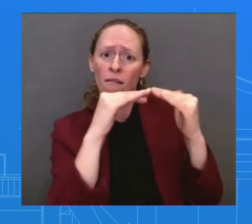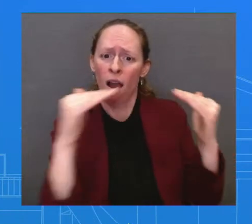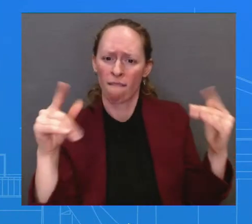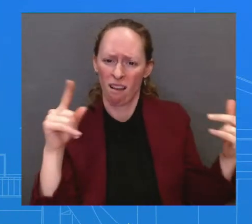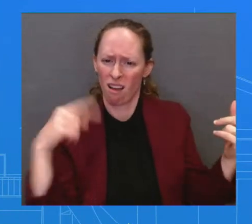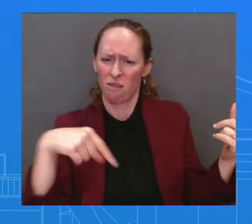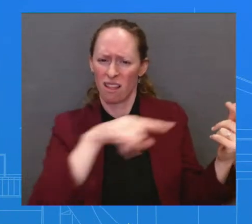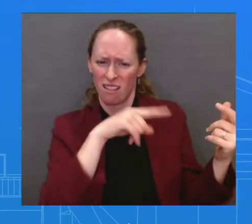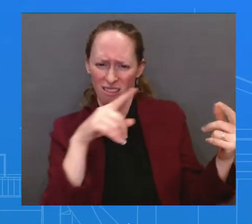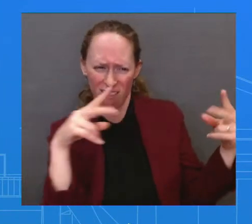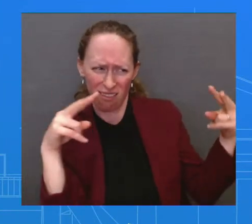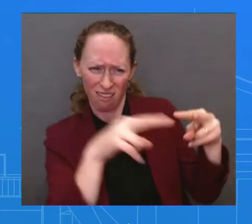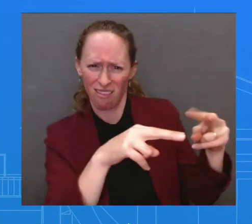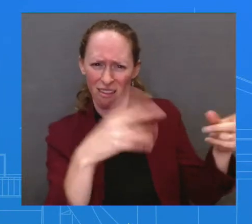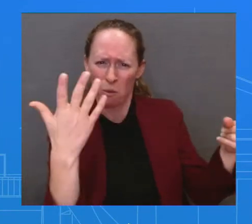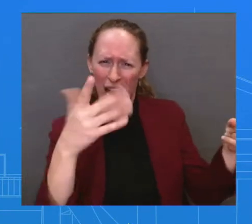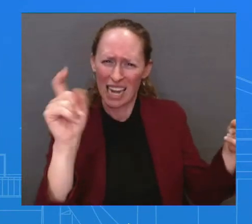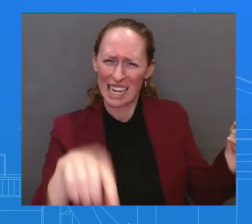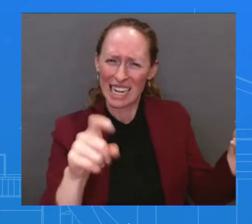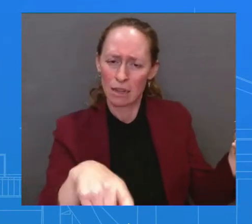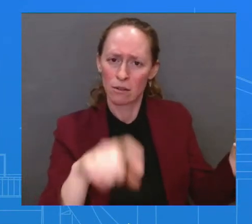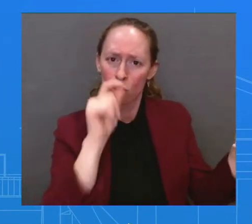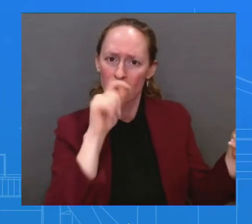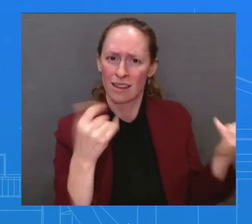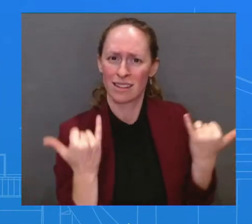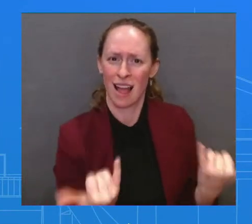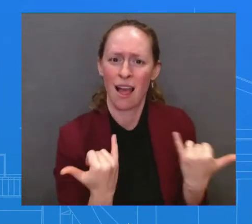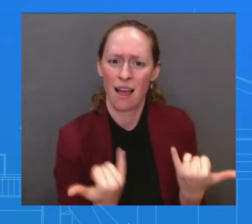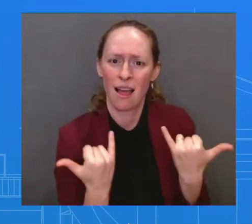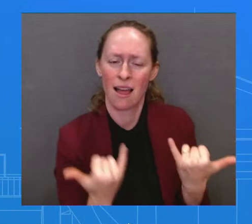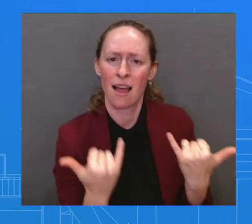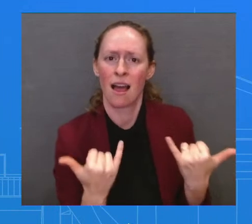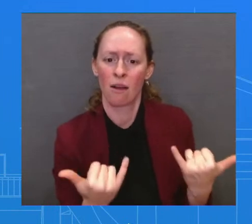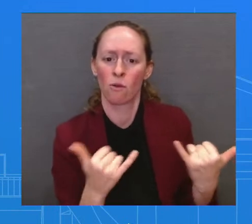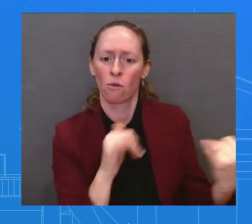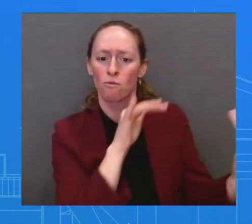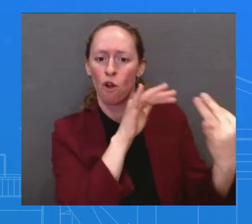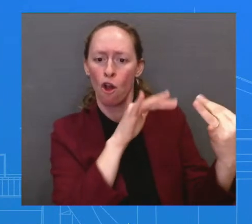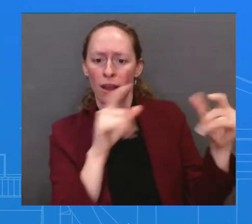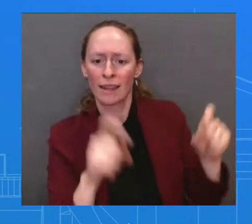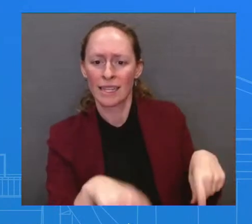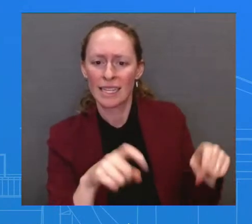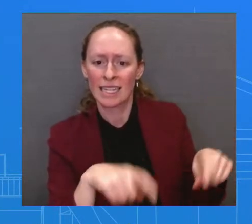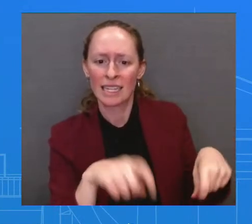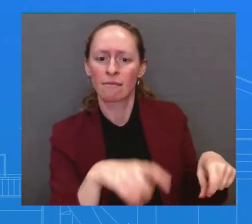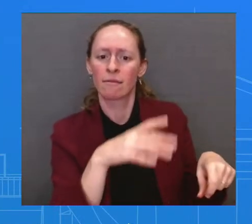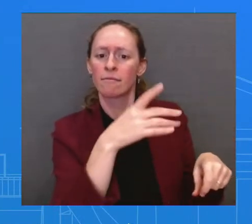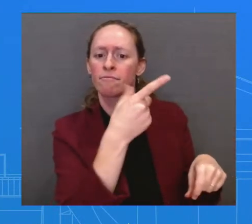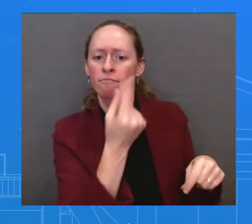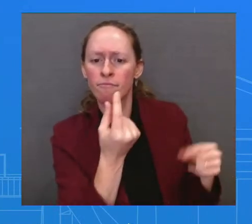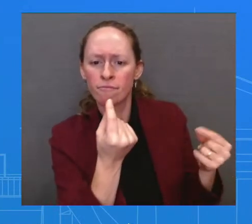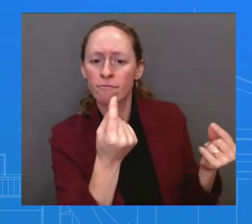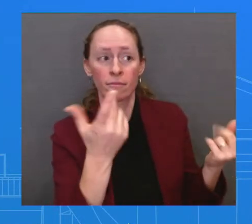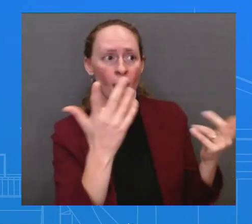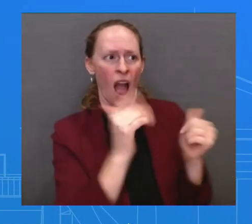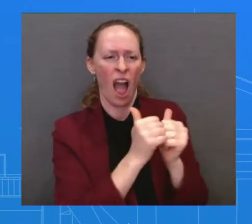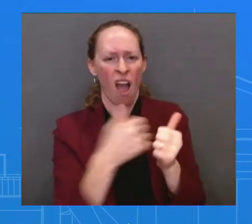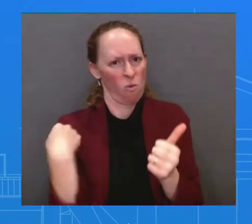and then what the United States can provide while also ensuring that we are able to provide for our own defer- -- deterrence and defense needs.